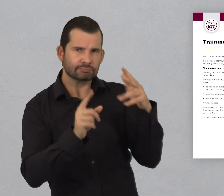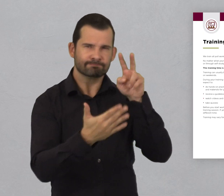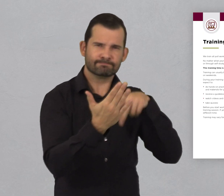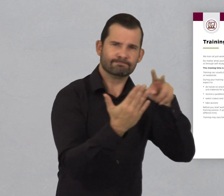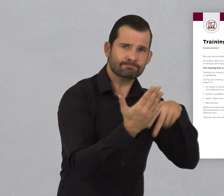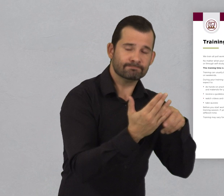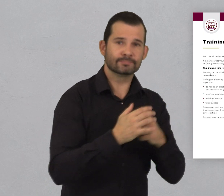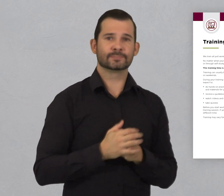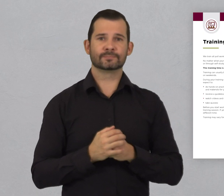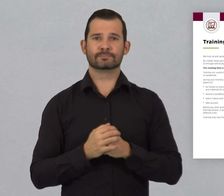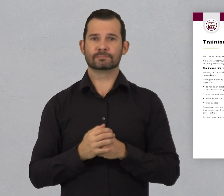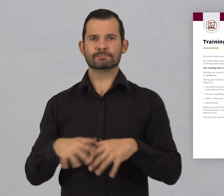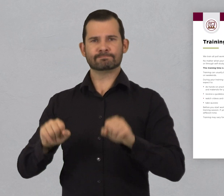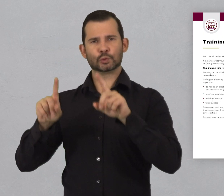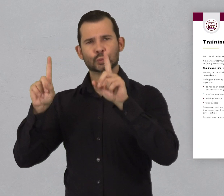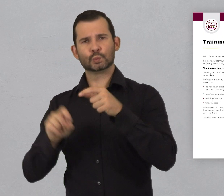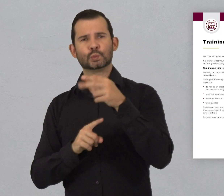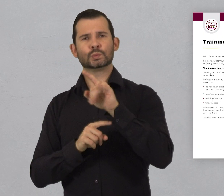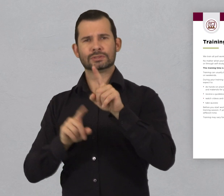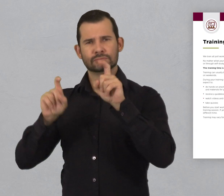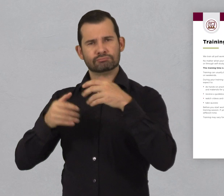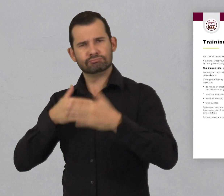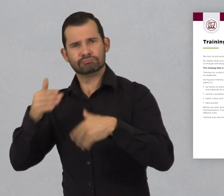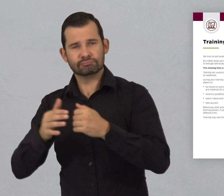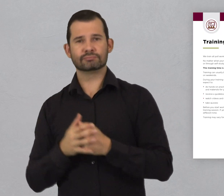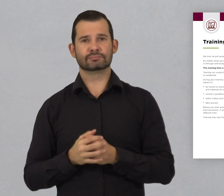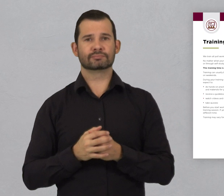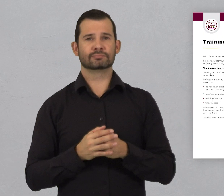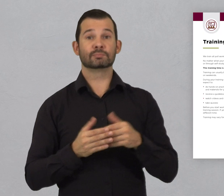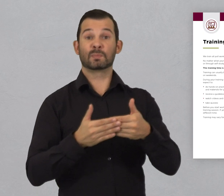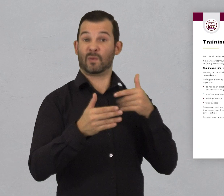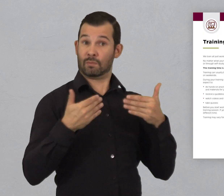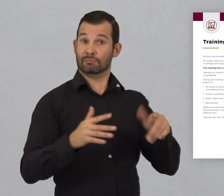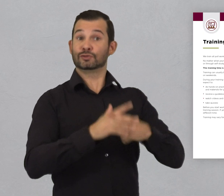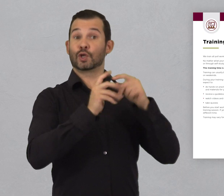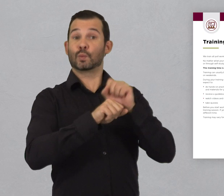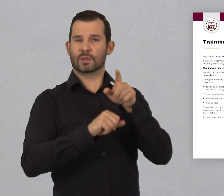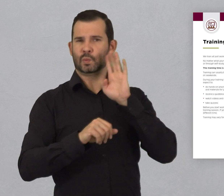· take quizzes Before you start working, you will make a solemn